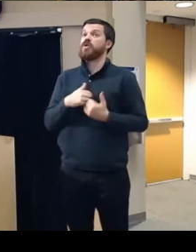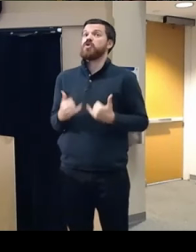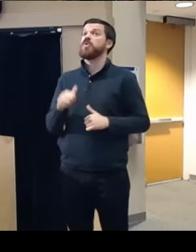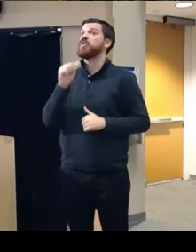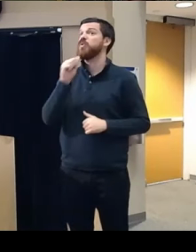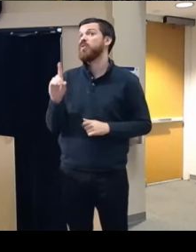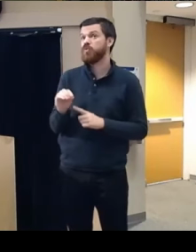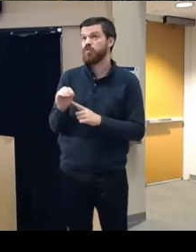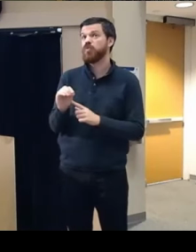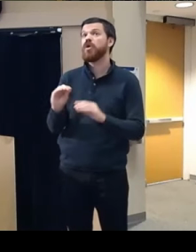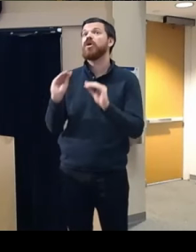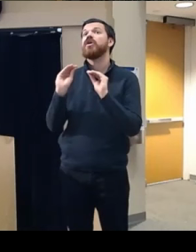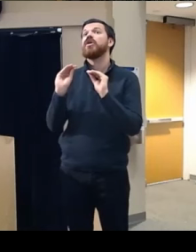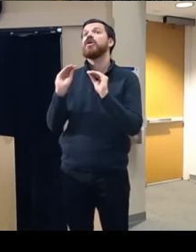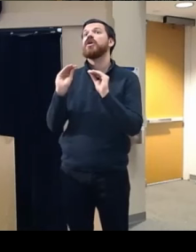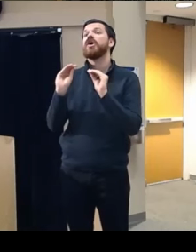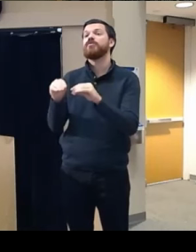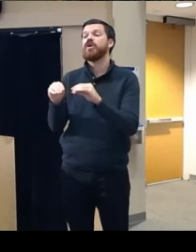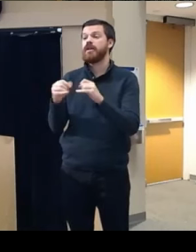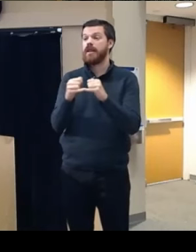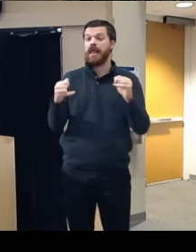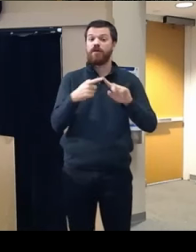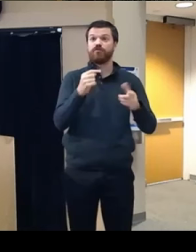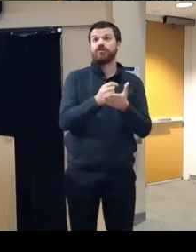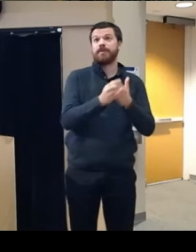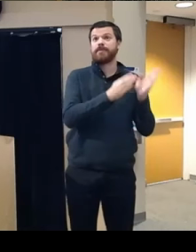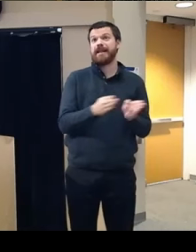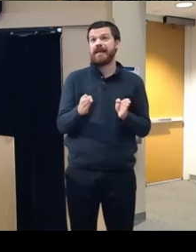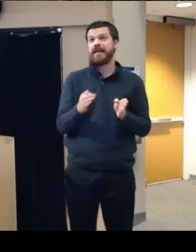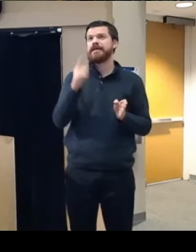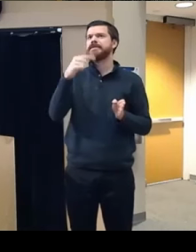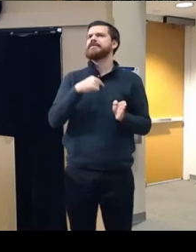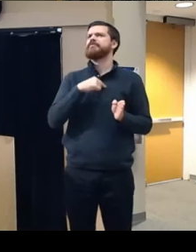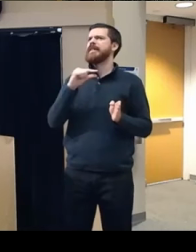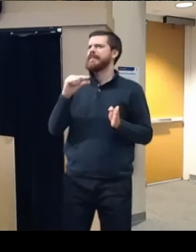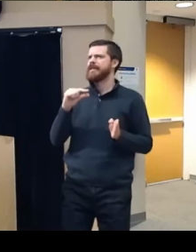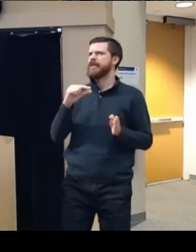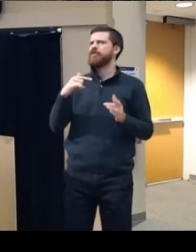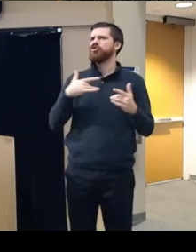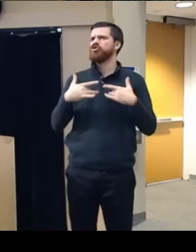is put in the line from the treatment plan and I'm a little concerned about that because if I